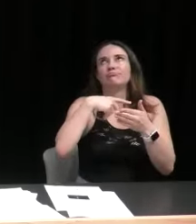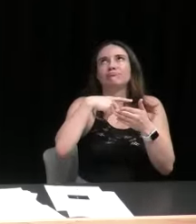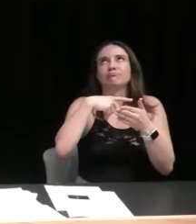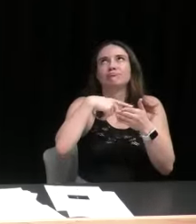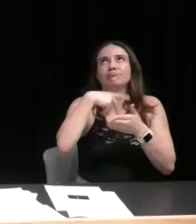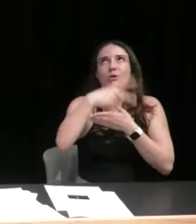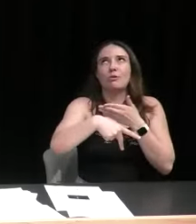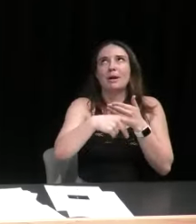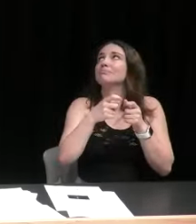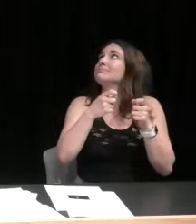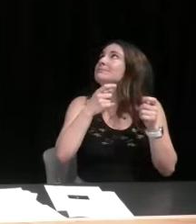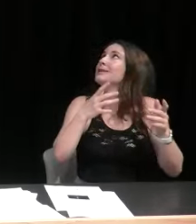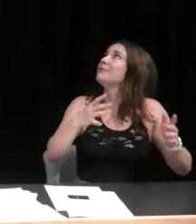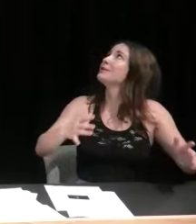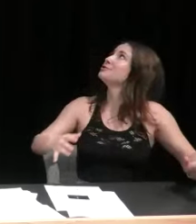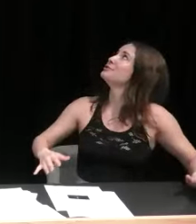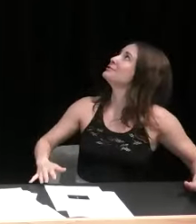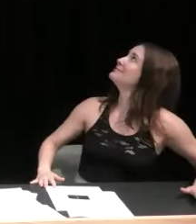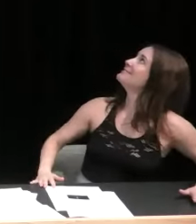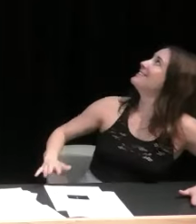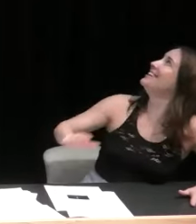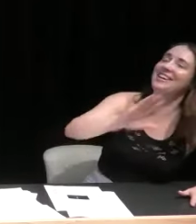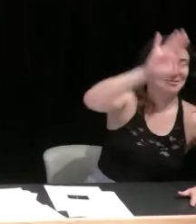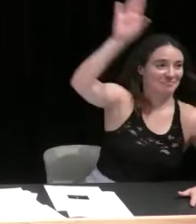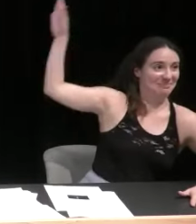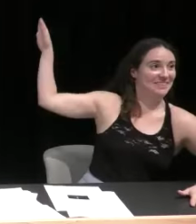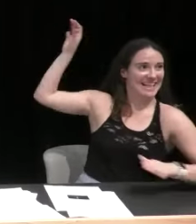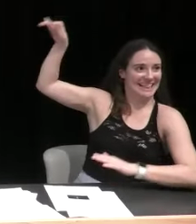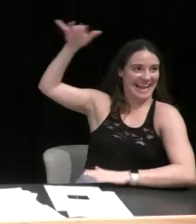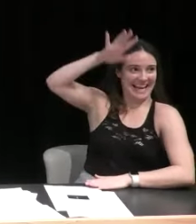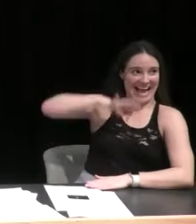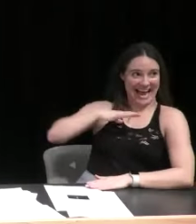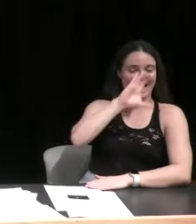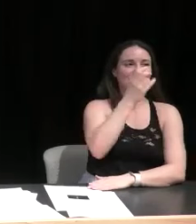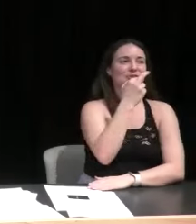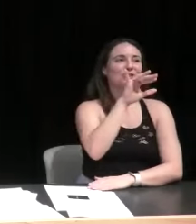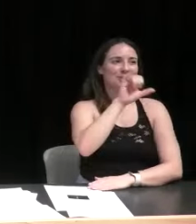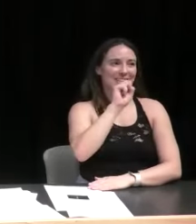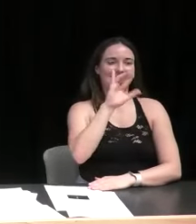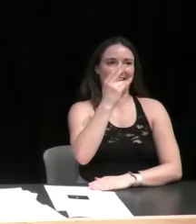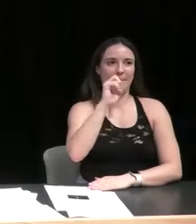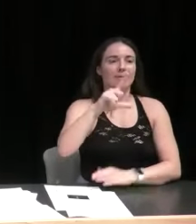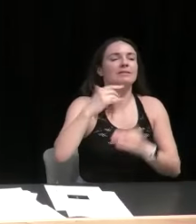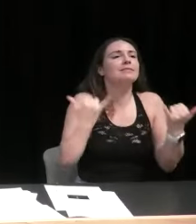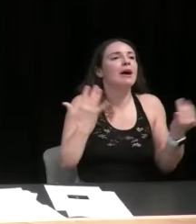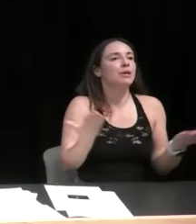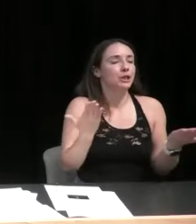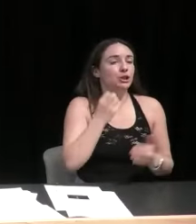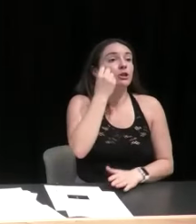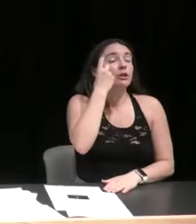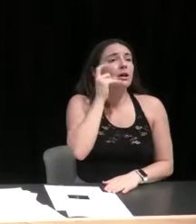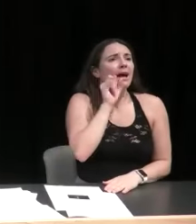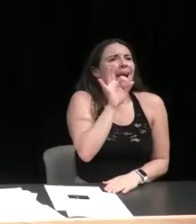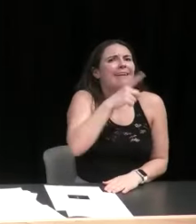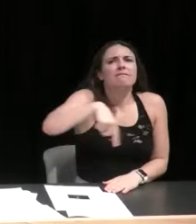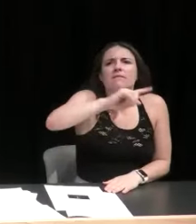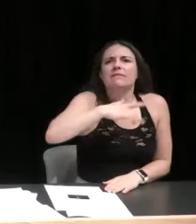is the director of deaf equity and accessibility um that is what he looks like um he is here he